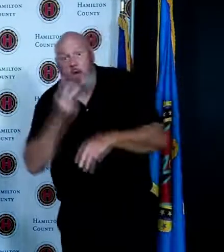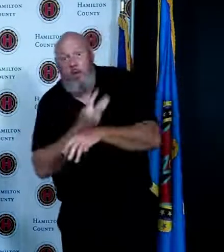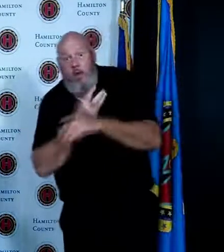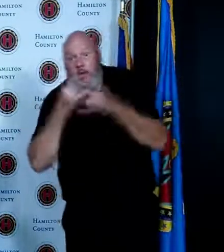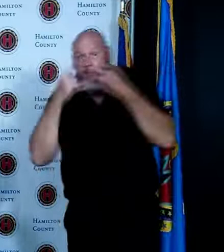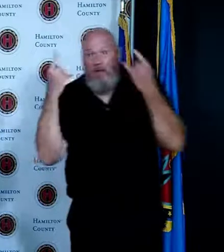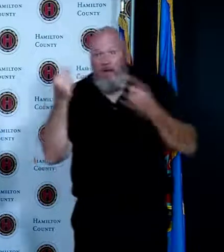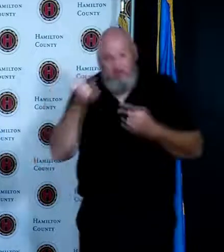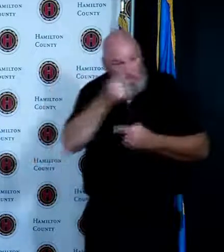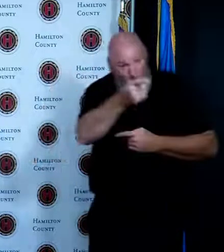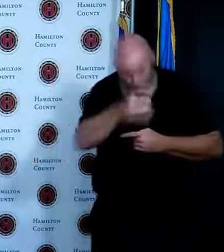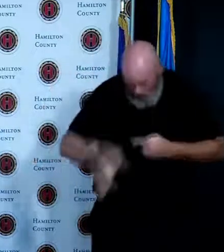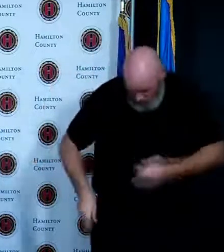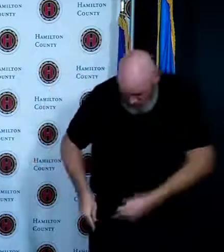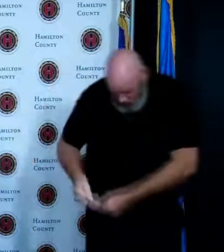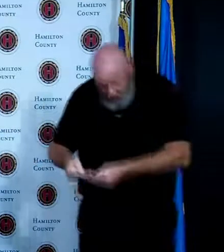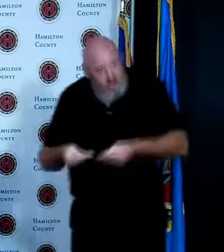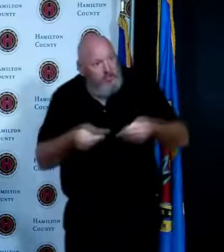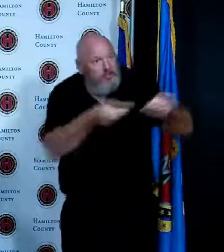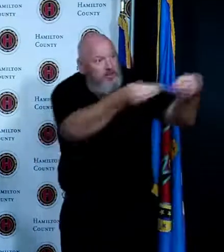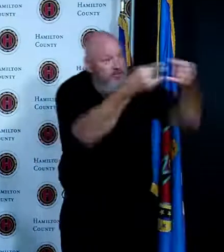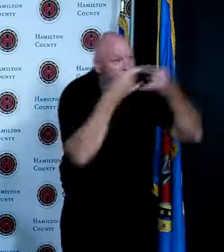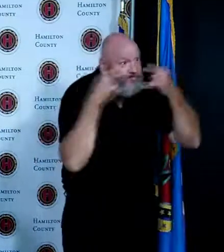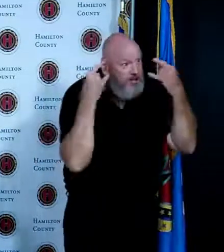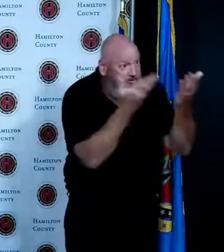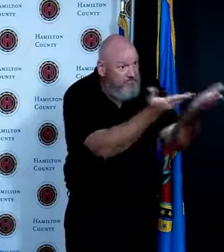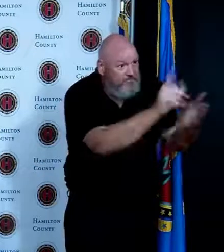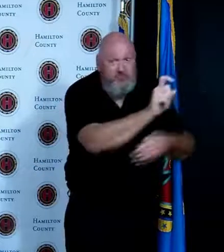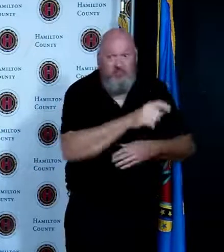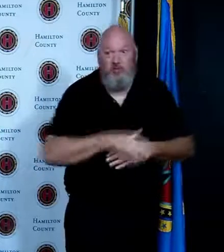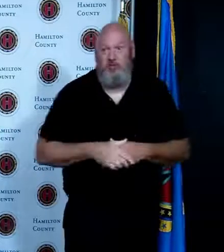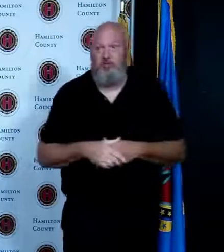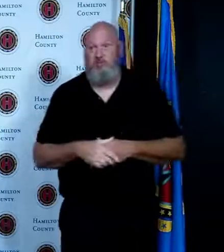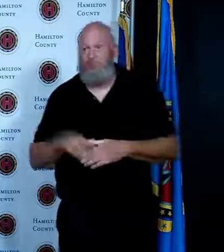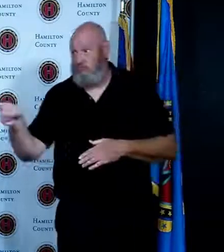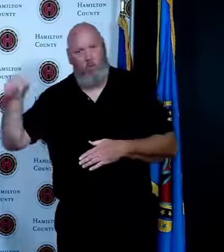can put it on absolutely in fact on my door at our office we now have a big